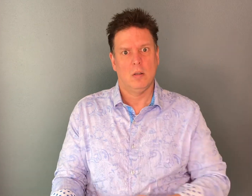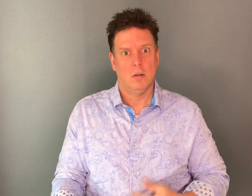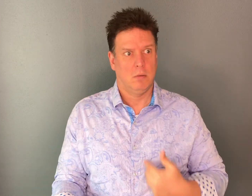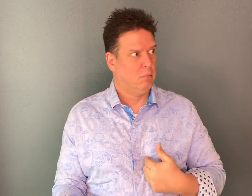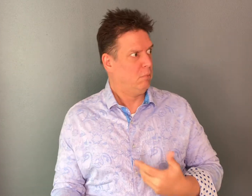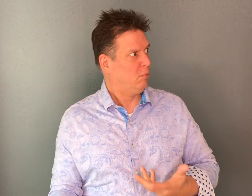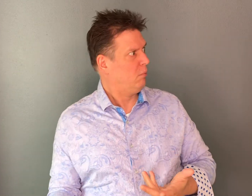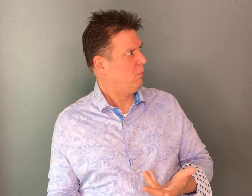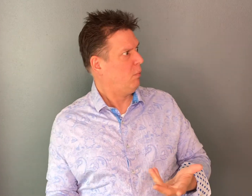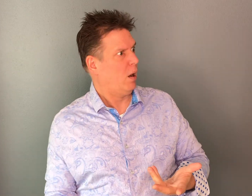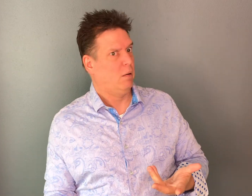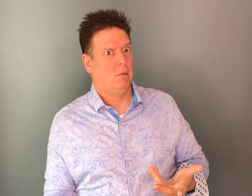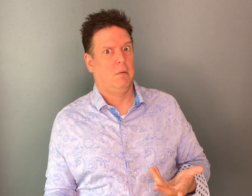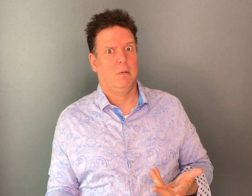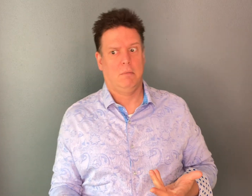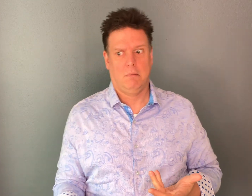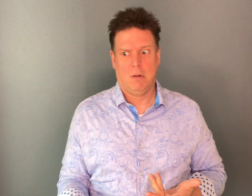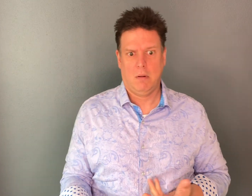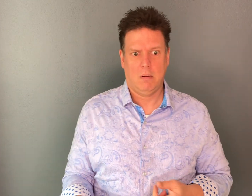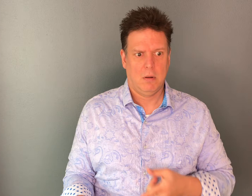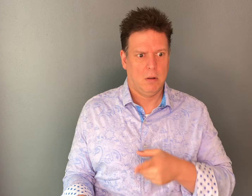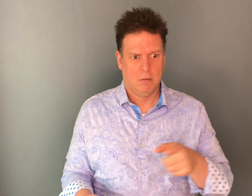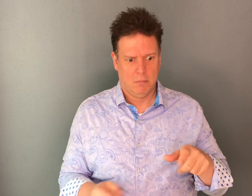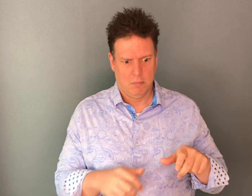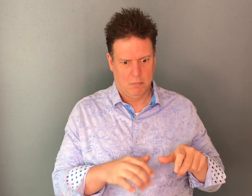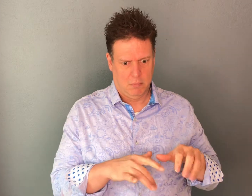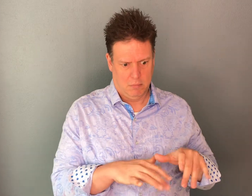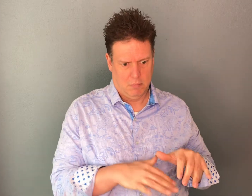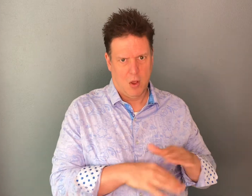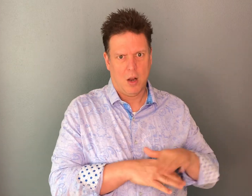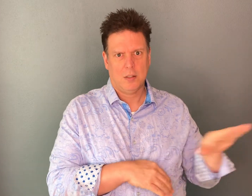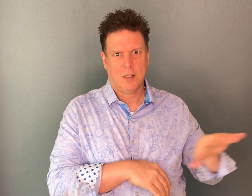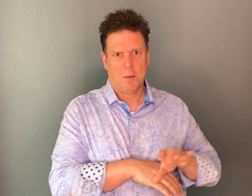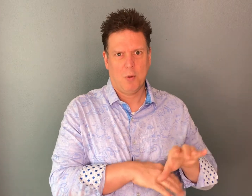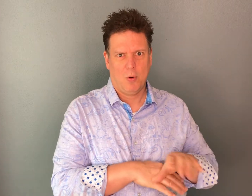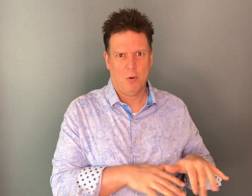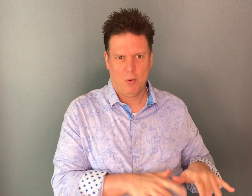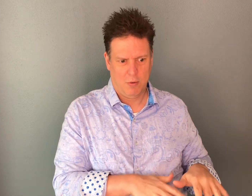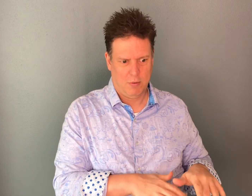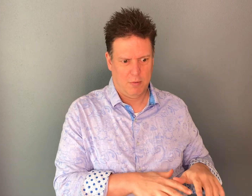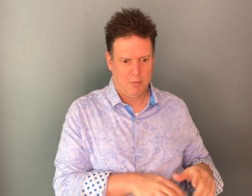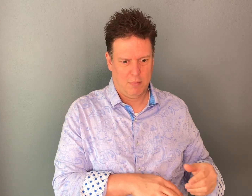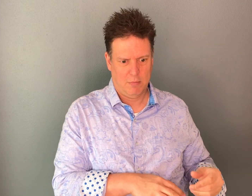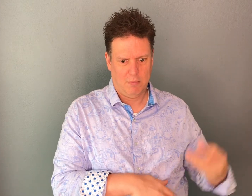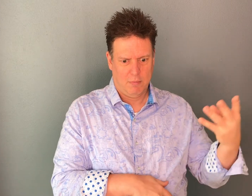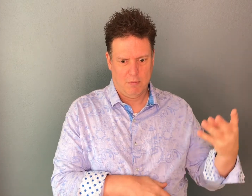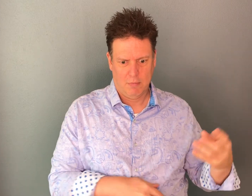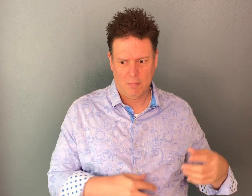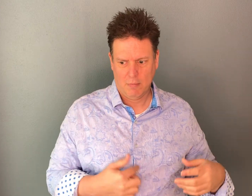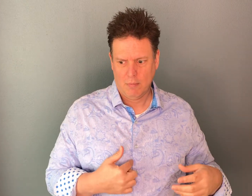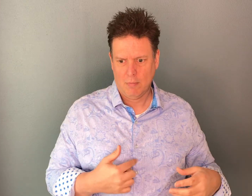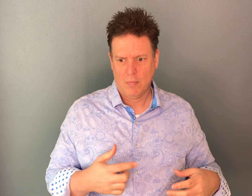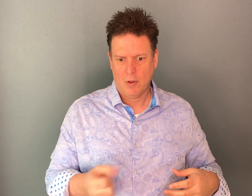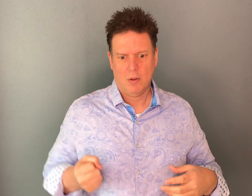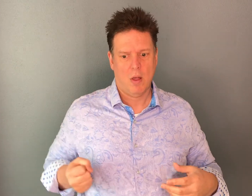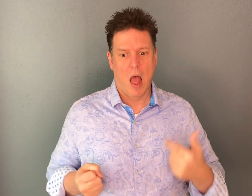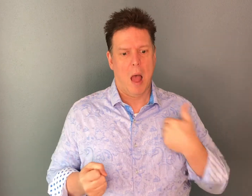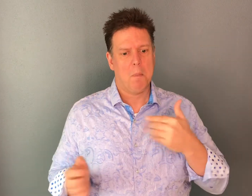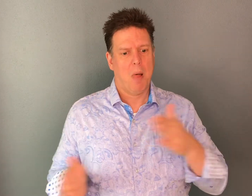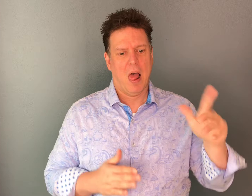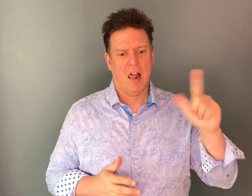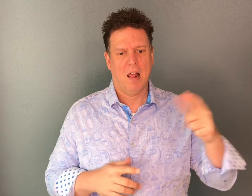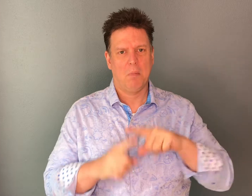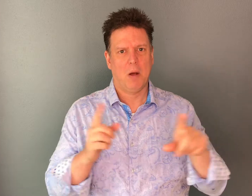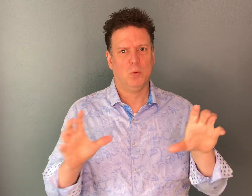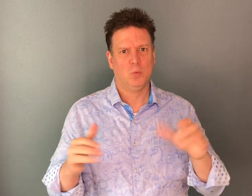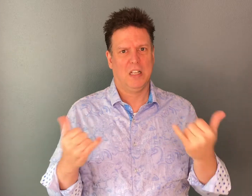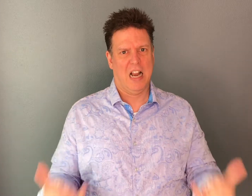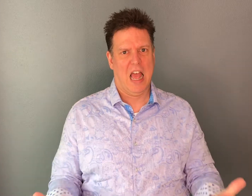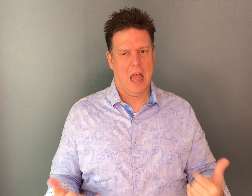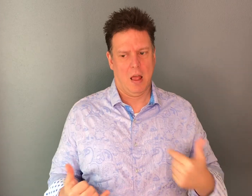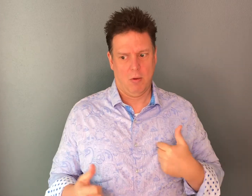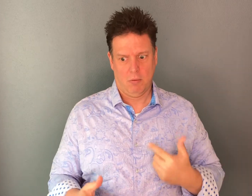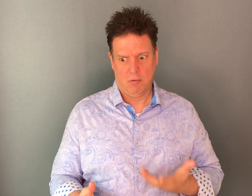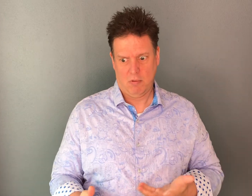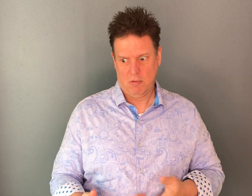hold on a minute and I was stunned and he got on his computer and he said, I